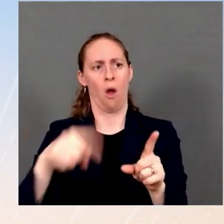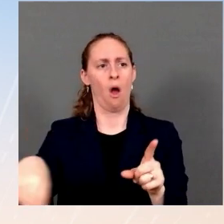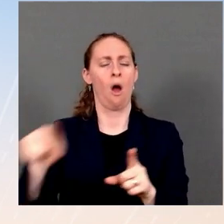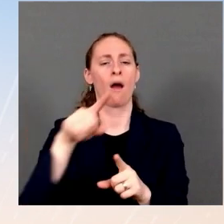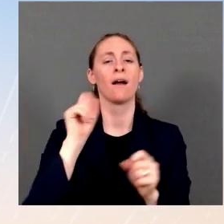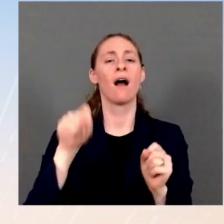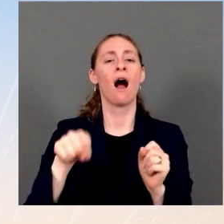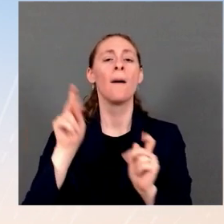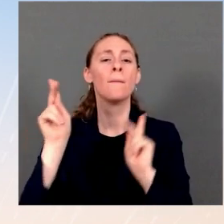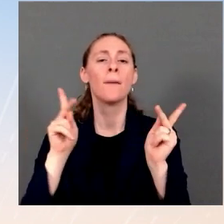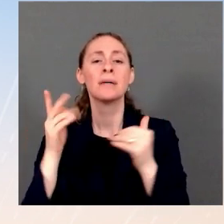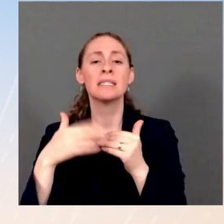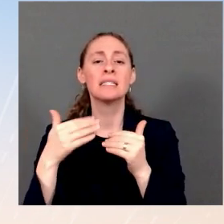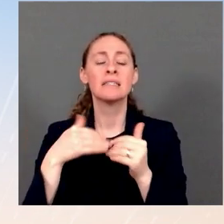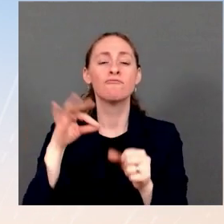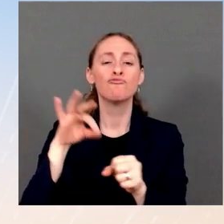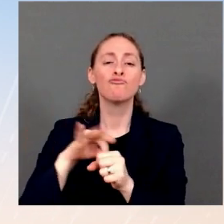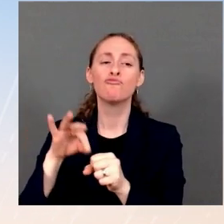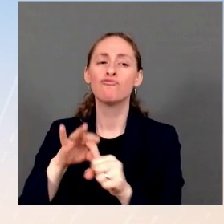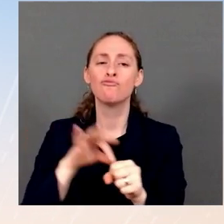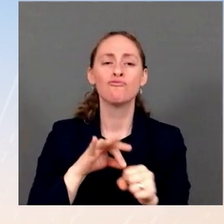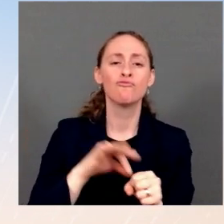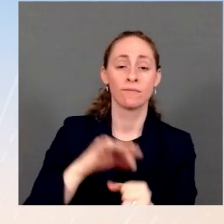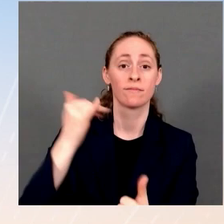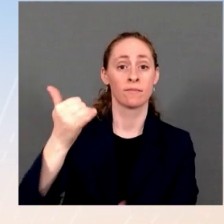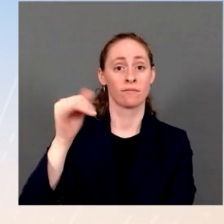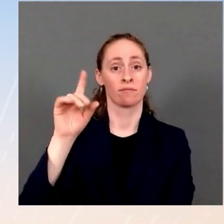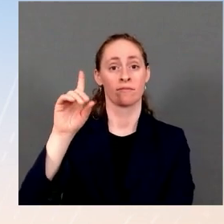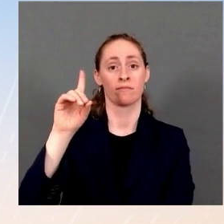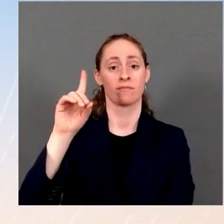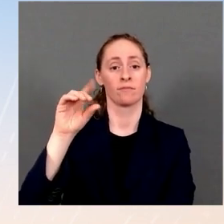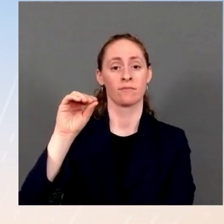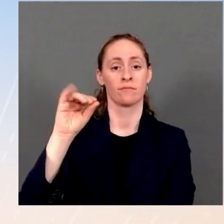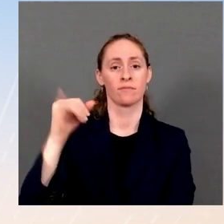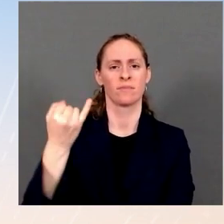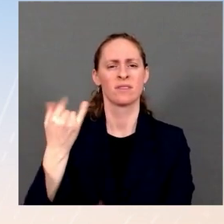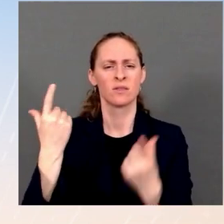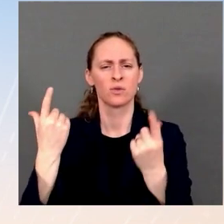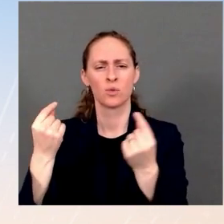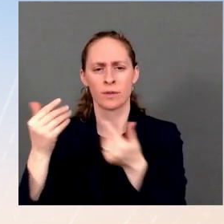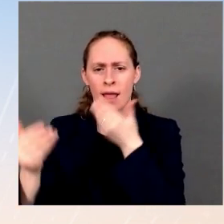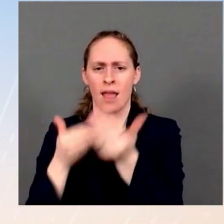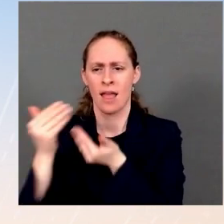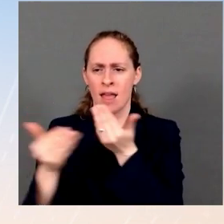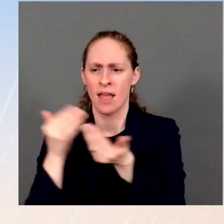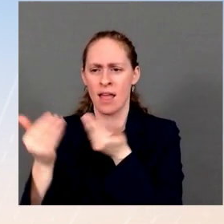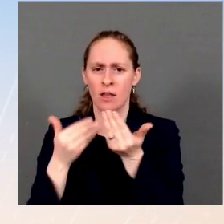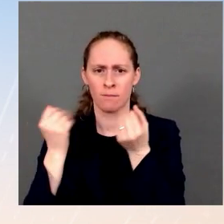at the Civil Rights Division, as well as taking steps to ensure compliance with voting rights statutes,